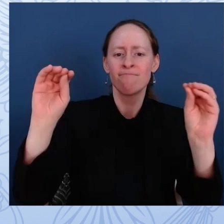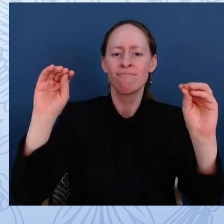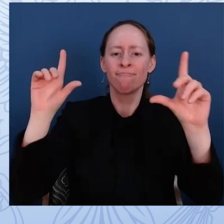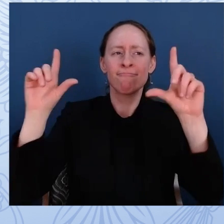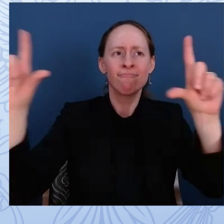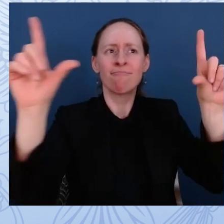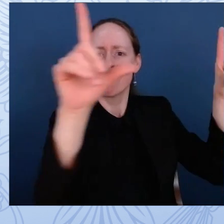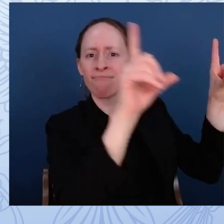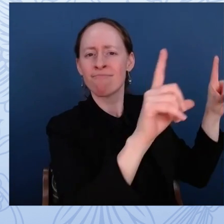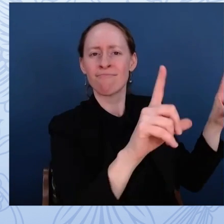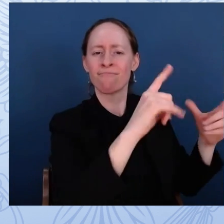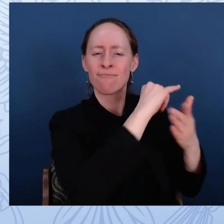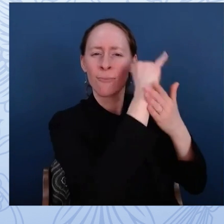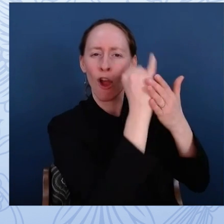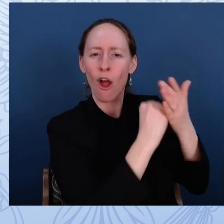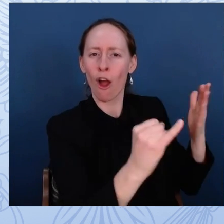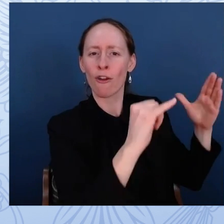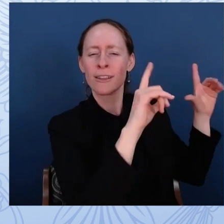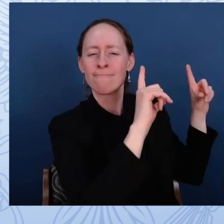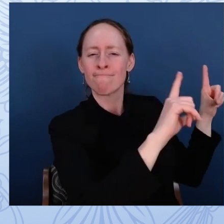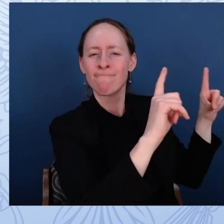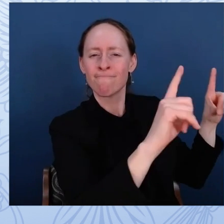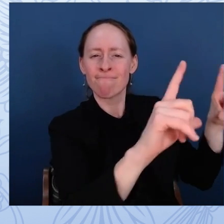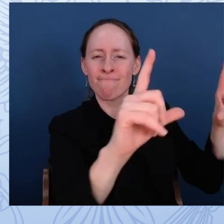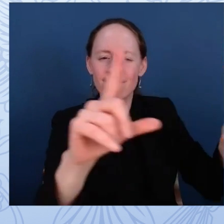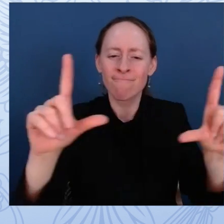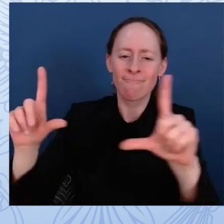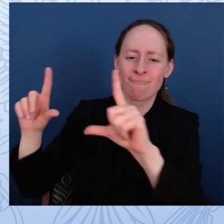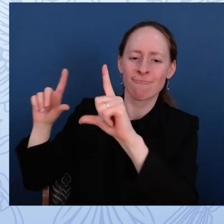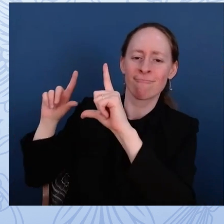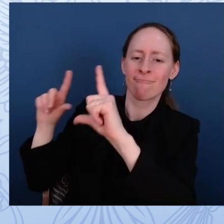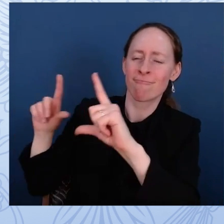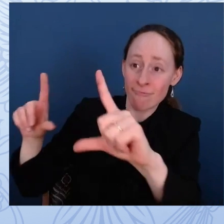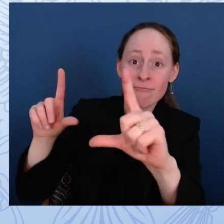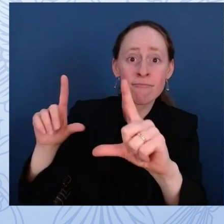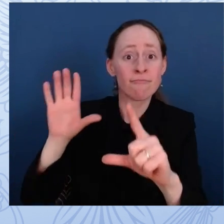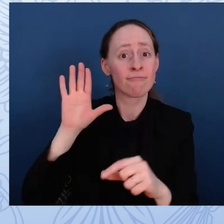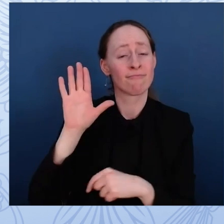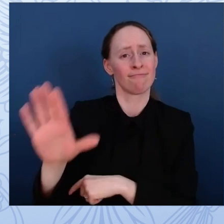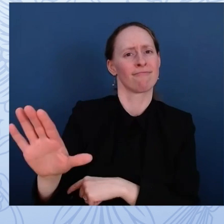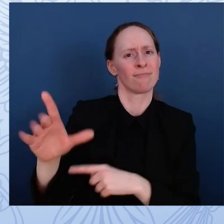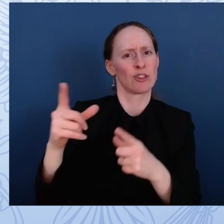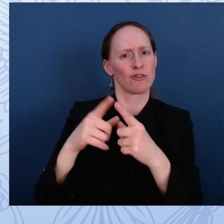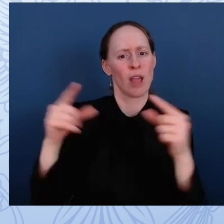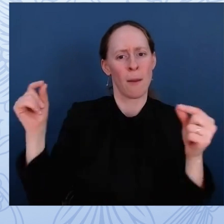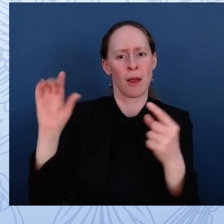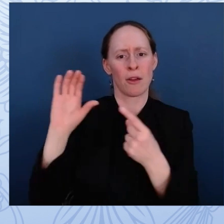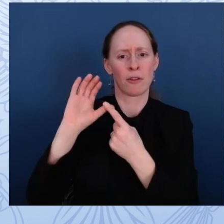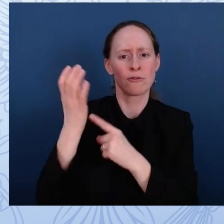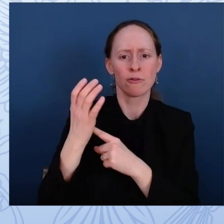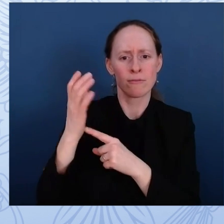In Japanese culture, the fan is symbolic, with the small and representing the beginning of life,